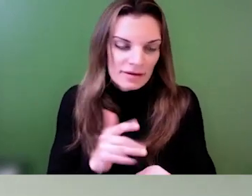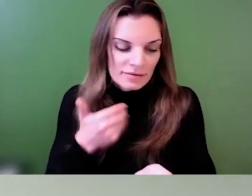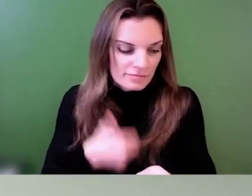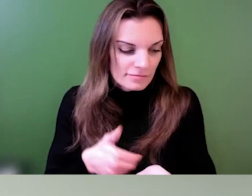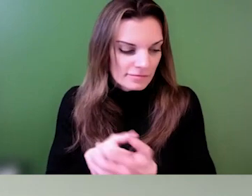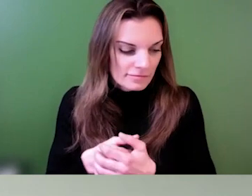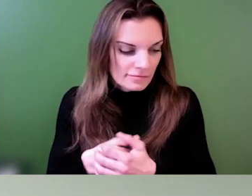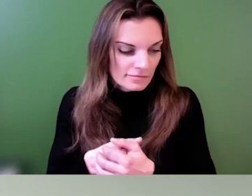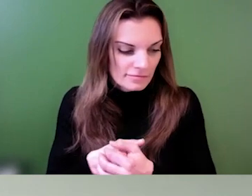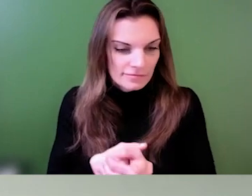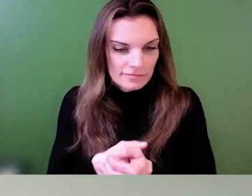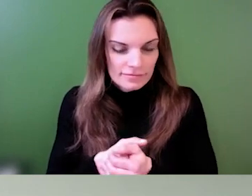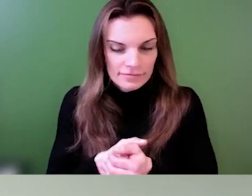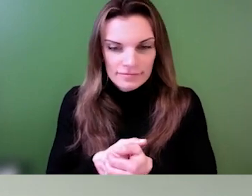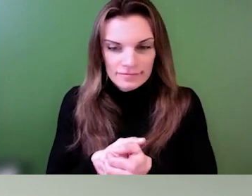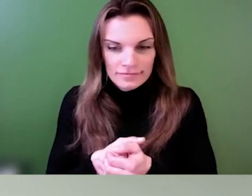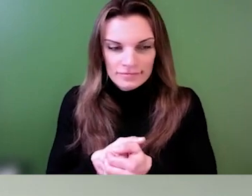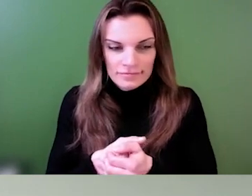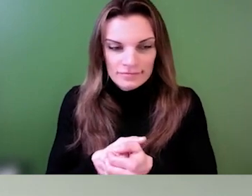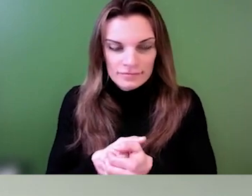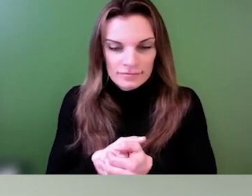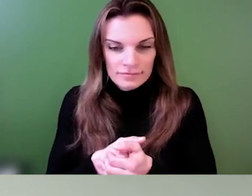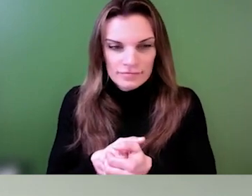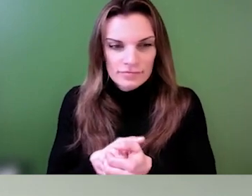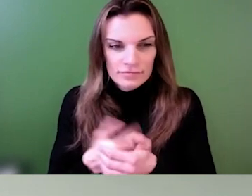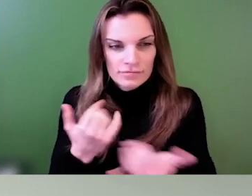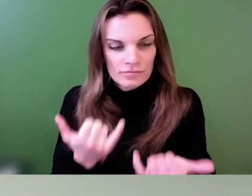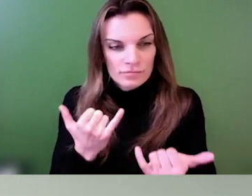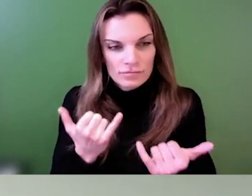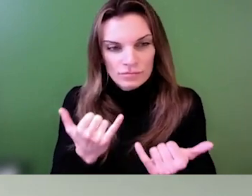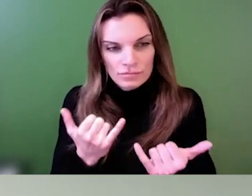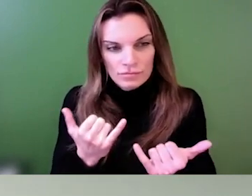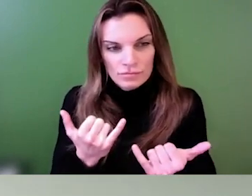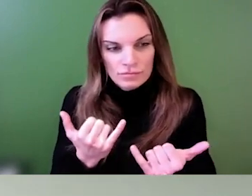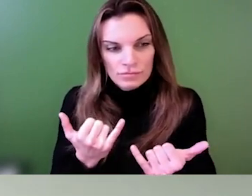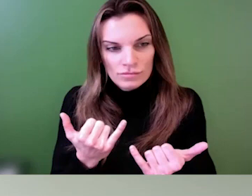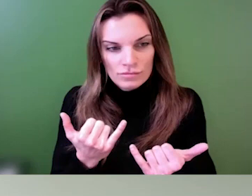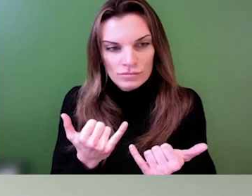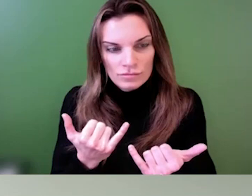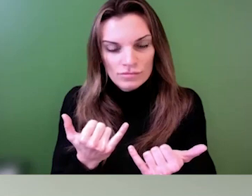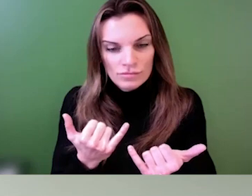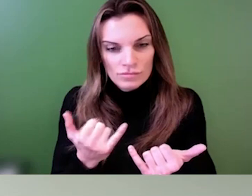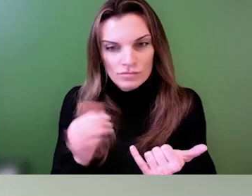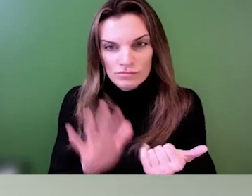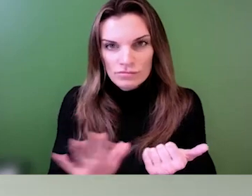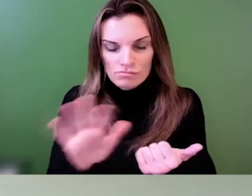that. And we really try. We now have about 15 employees.